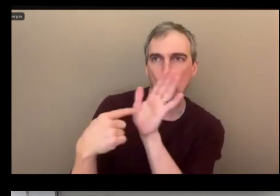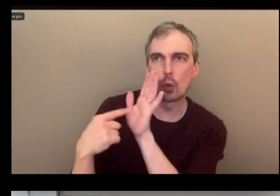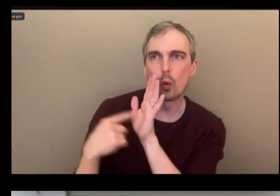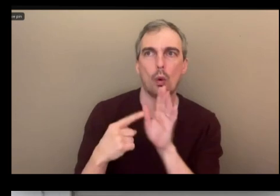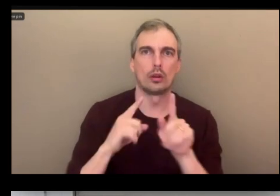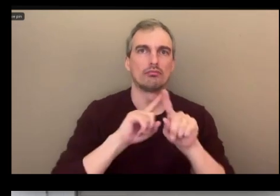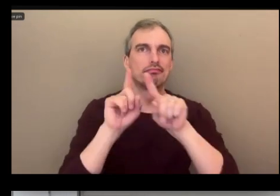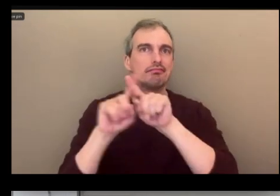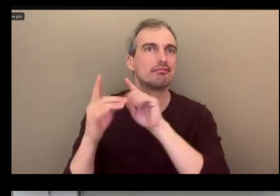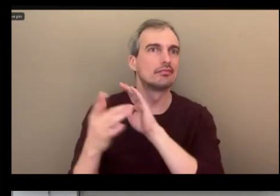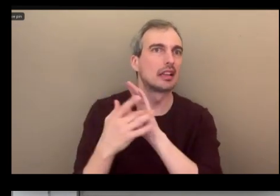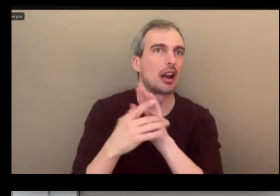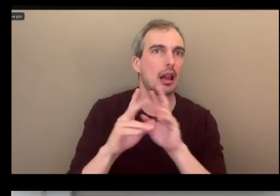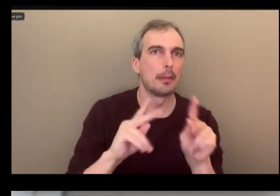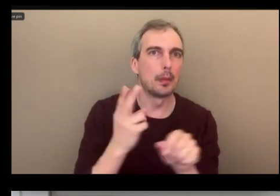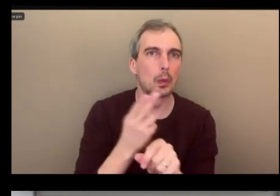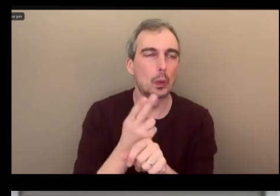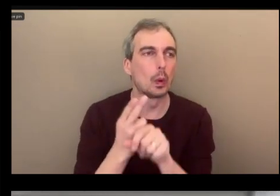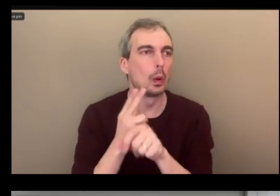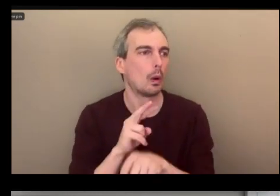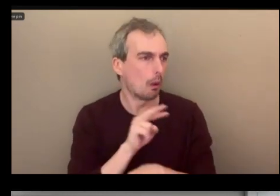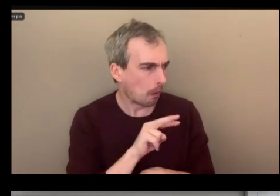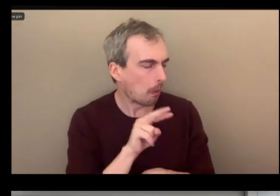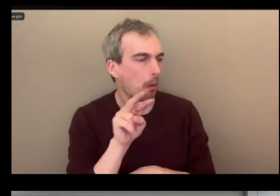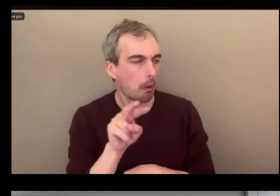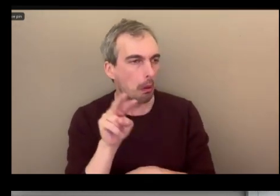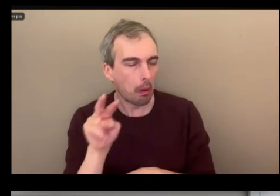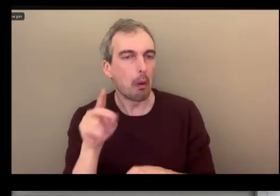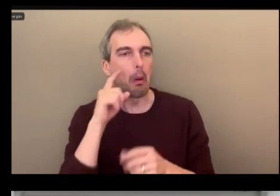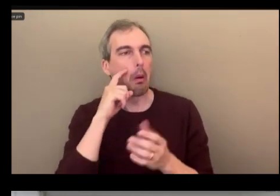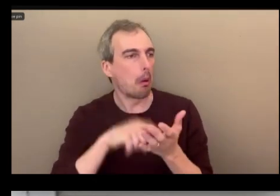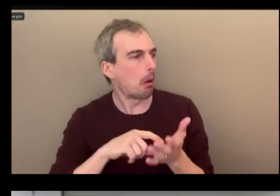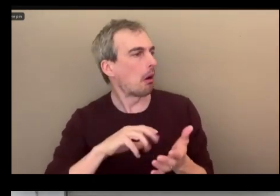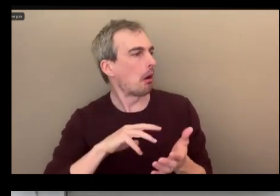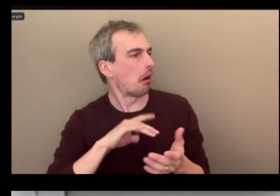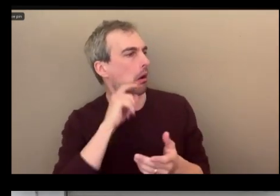the best experience we get out of this is: How many people walk up to us, having